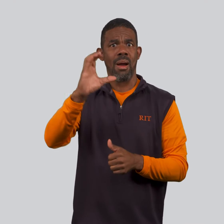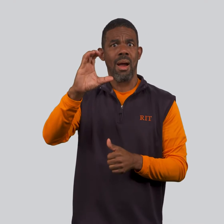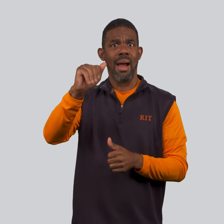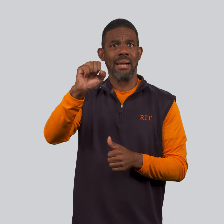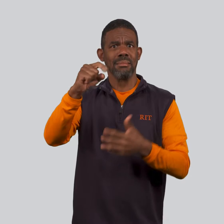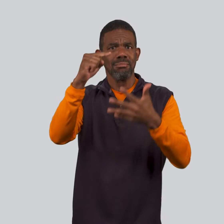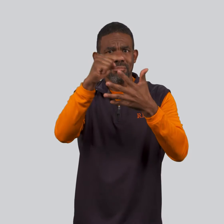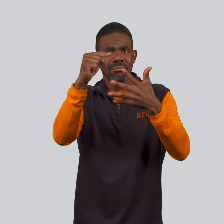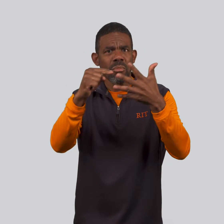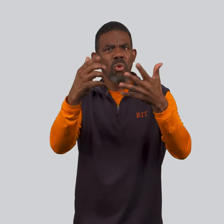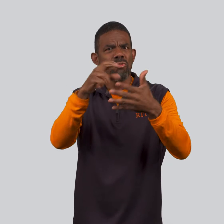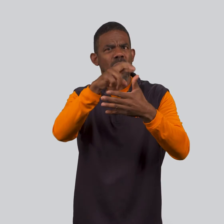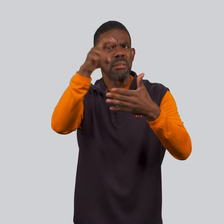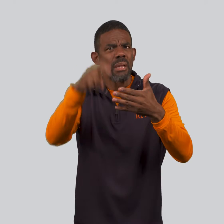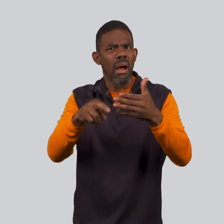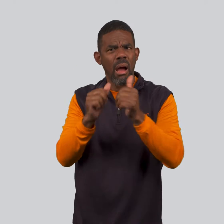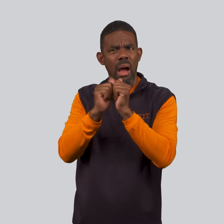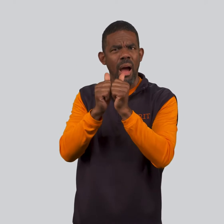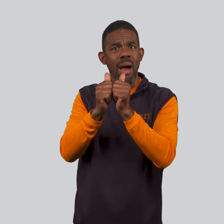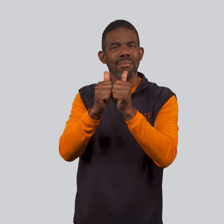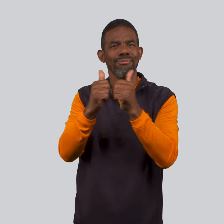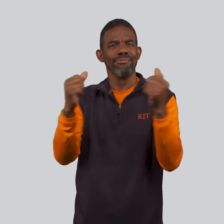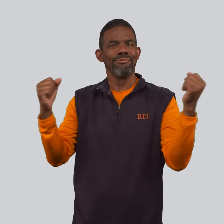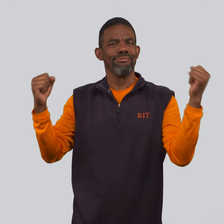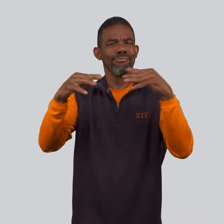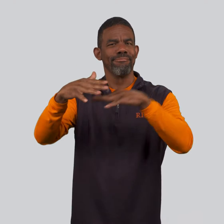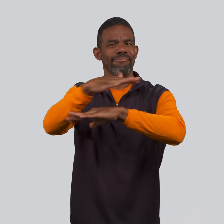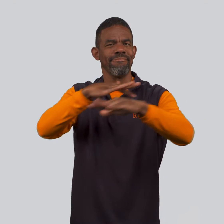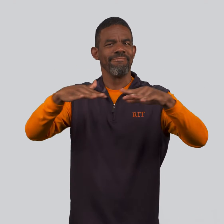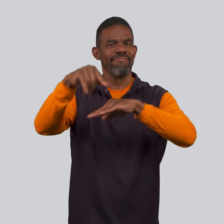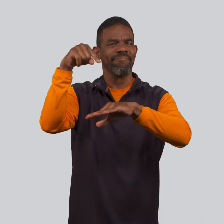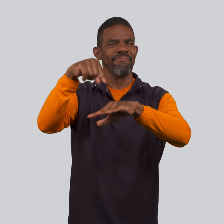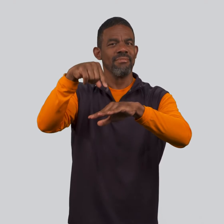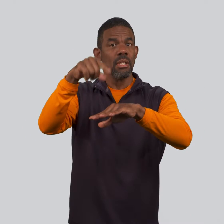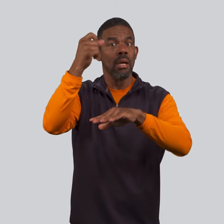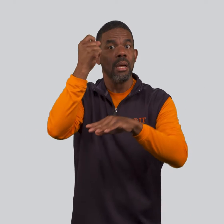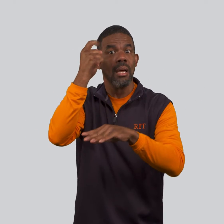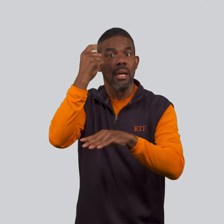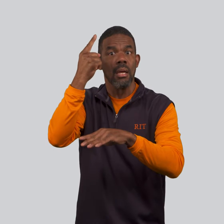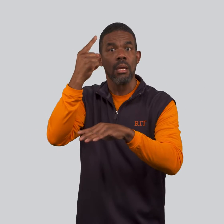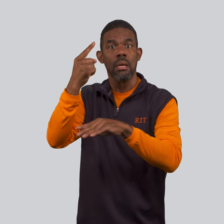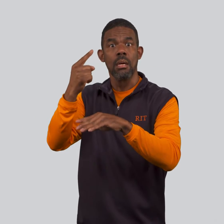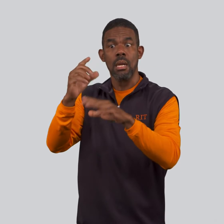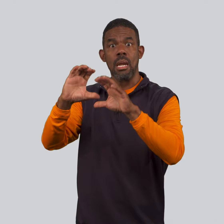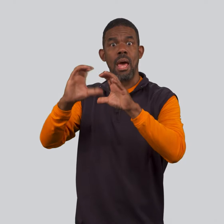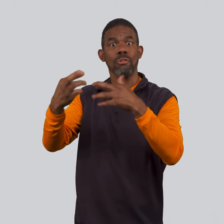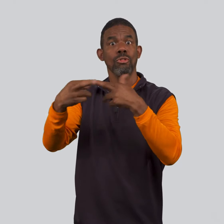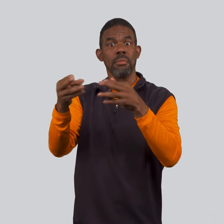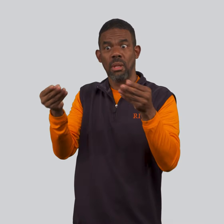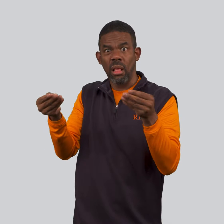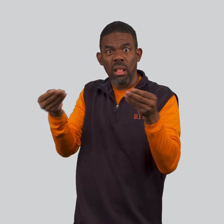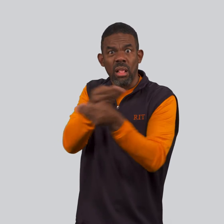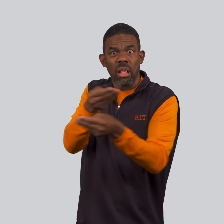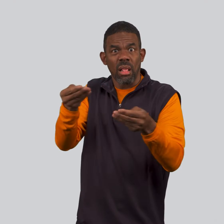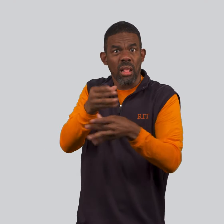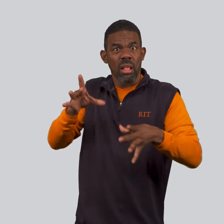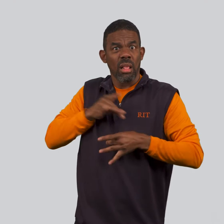It appears most of our cases are the result of social gatherings and not from classroom transmission.